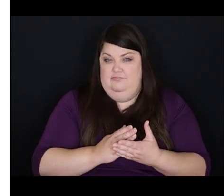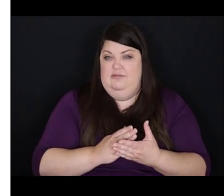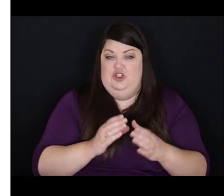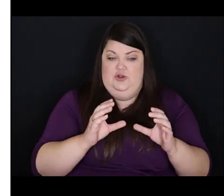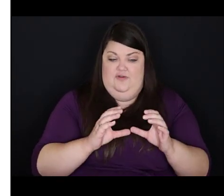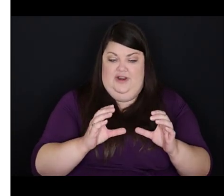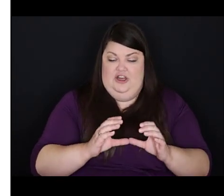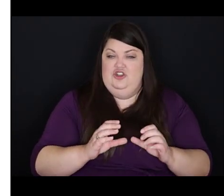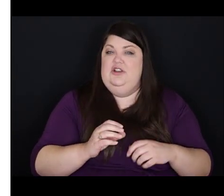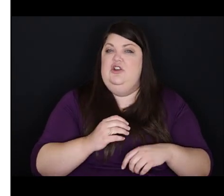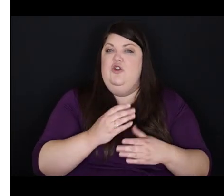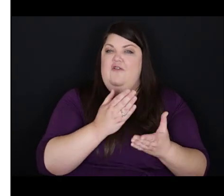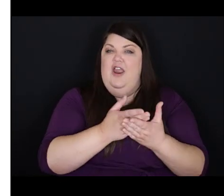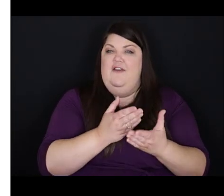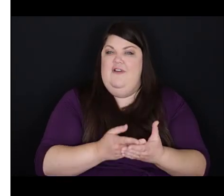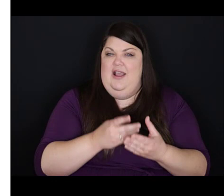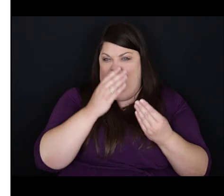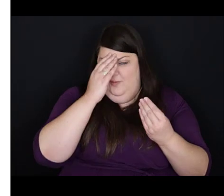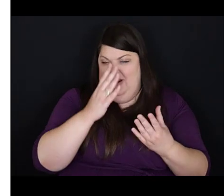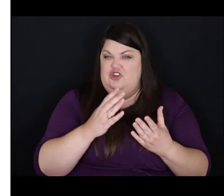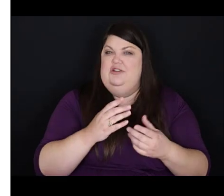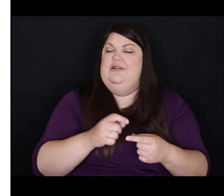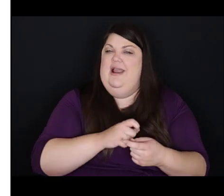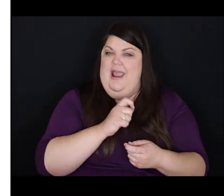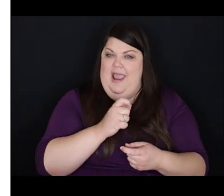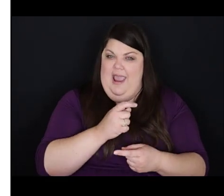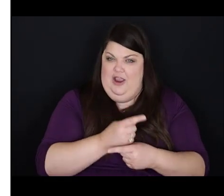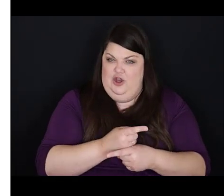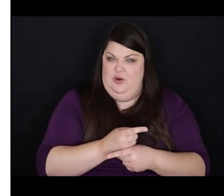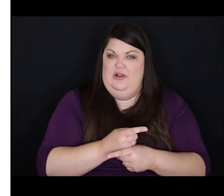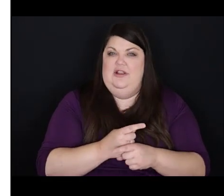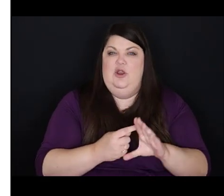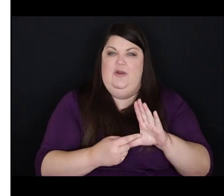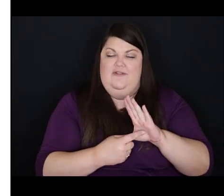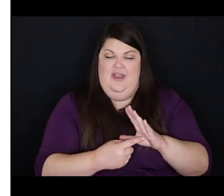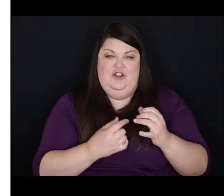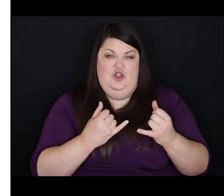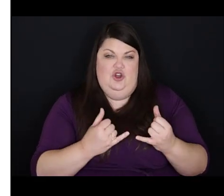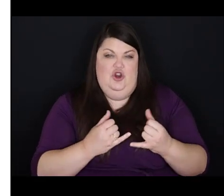that the information accurately reflects the current status of the VR program.